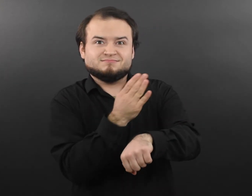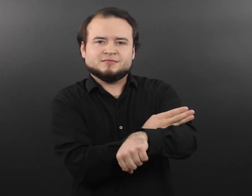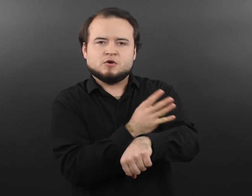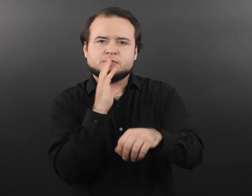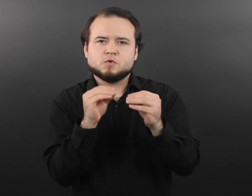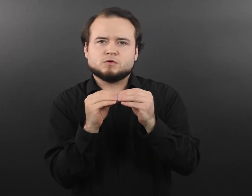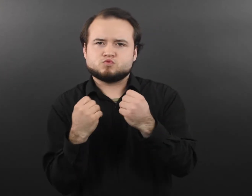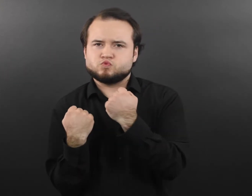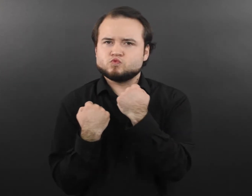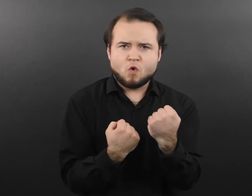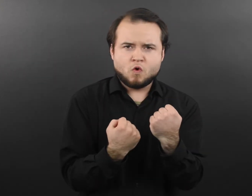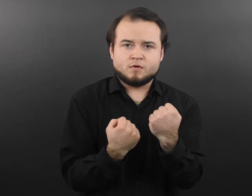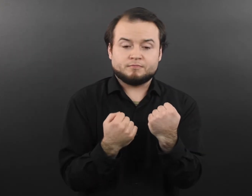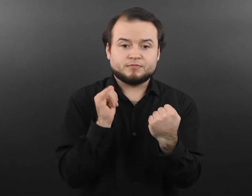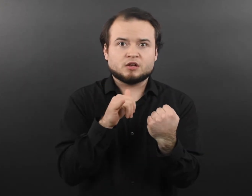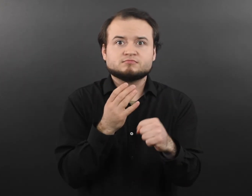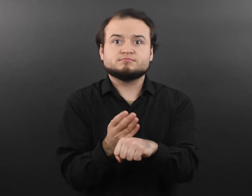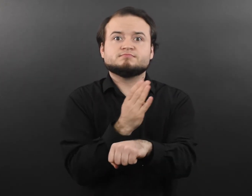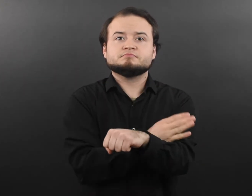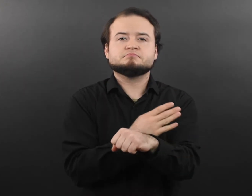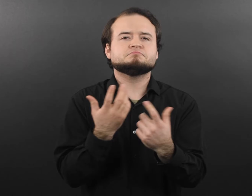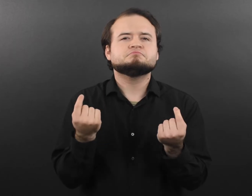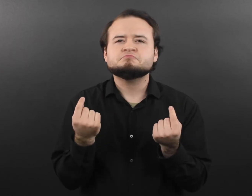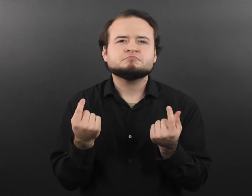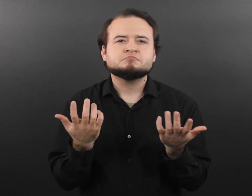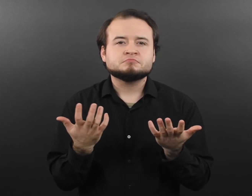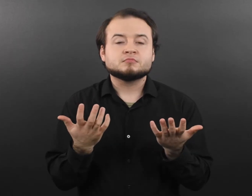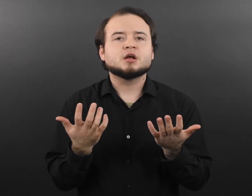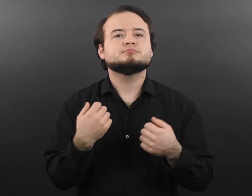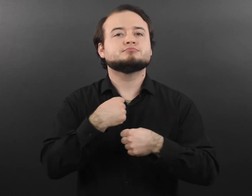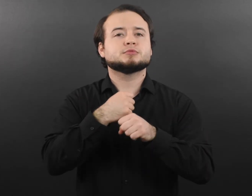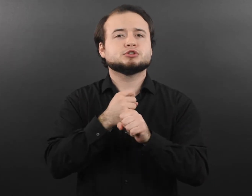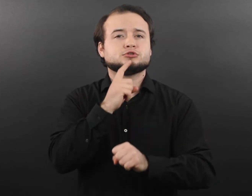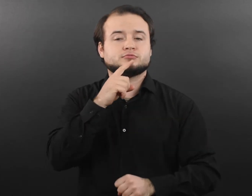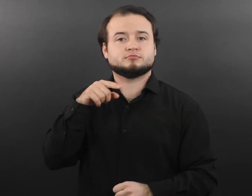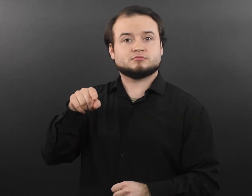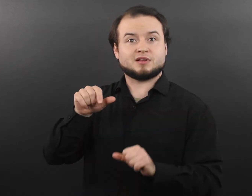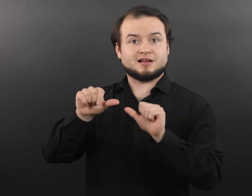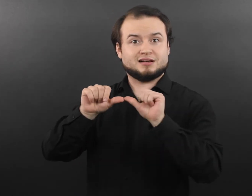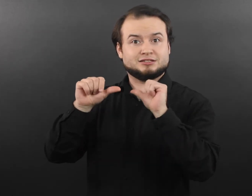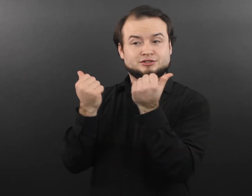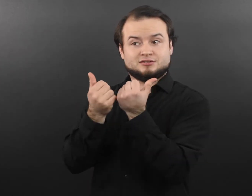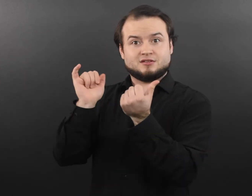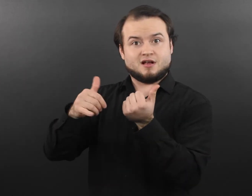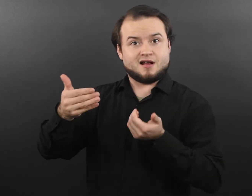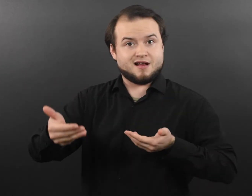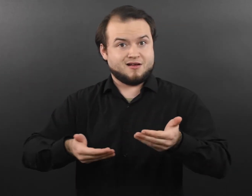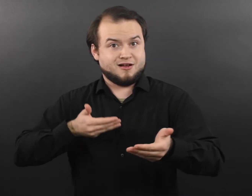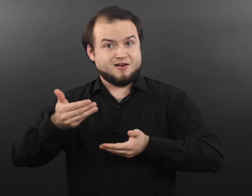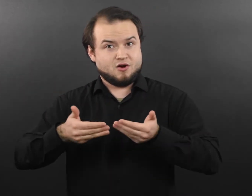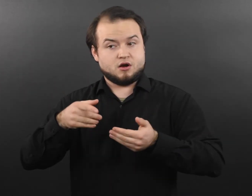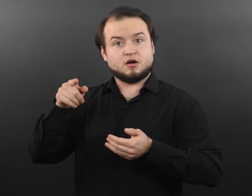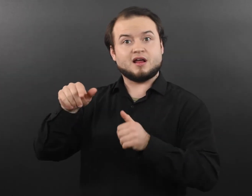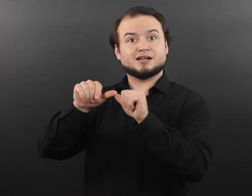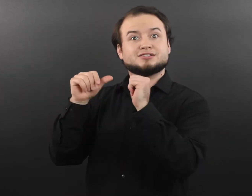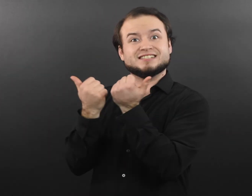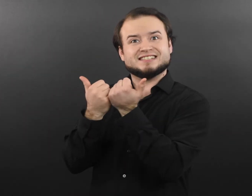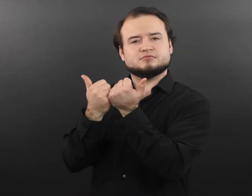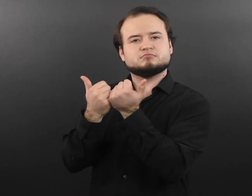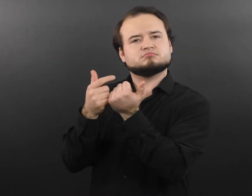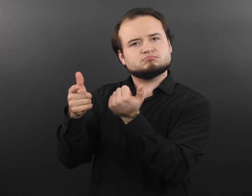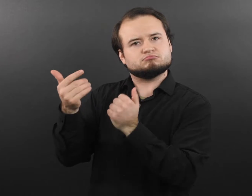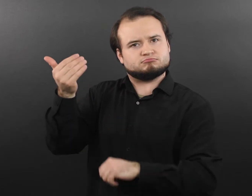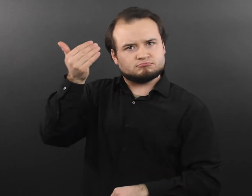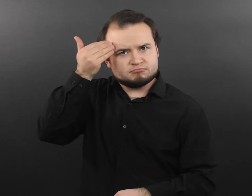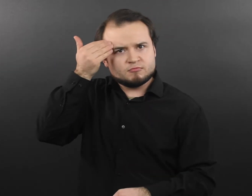The new language makes improvements such as ensuring hiring agencies are aware of the